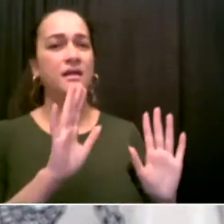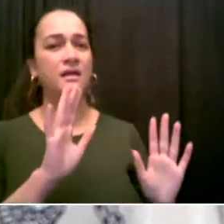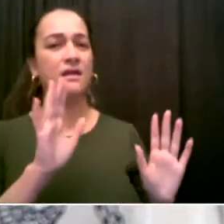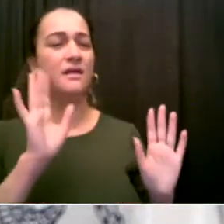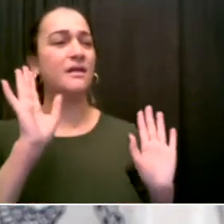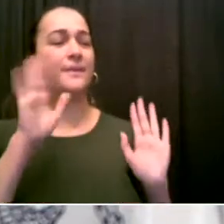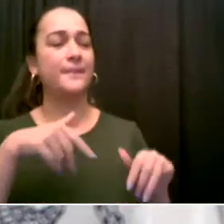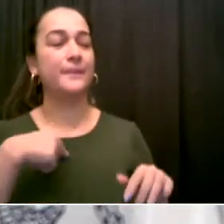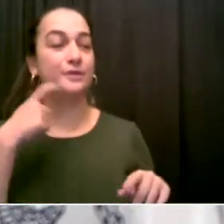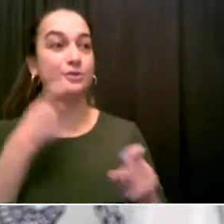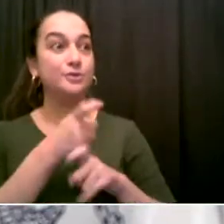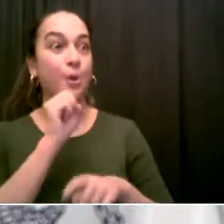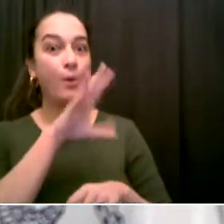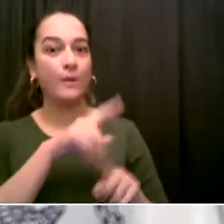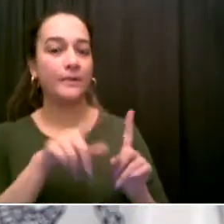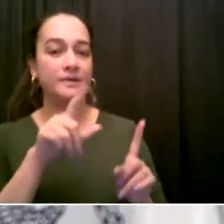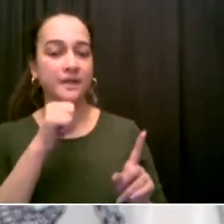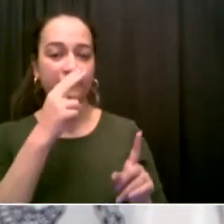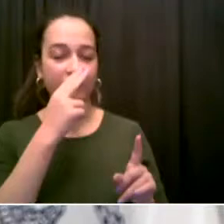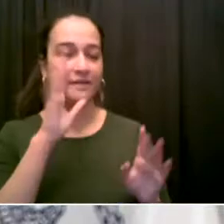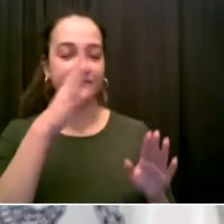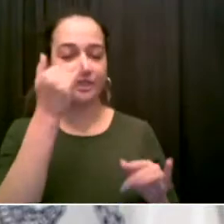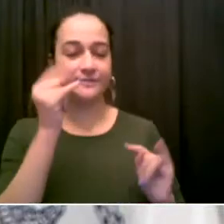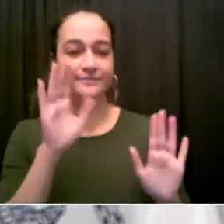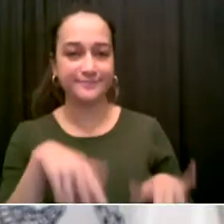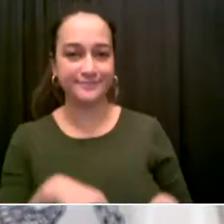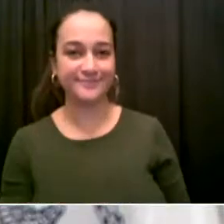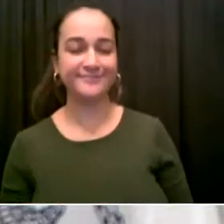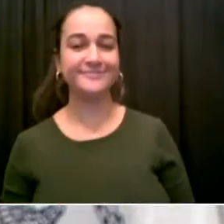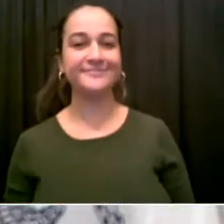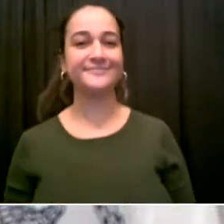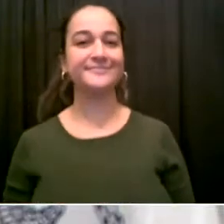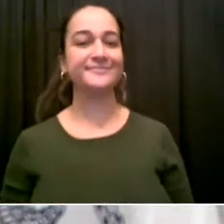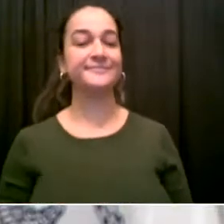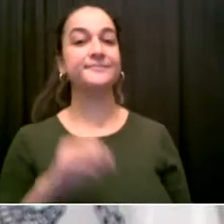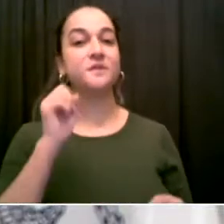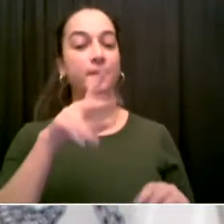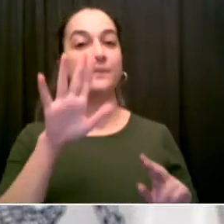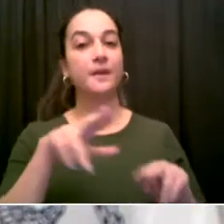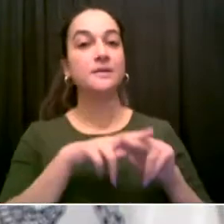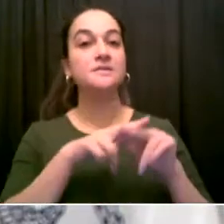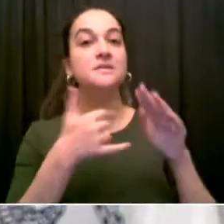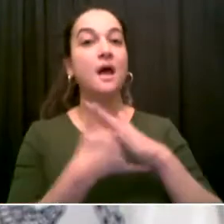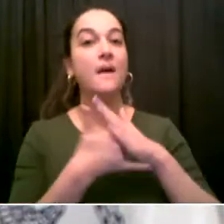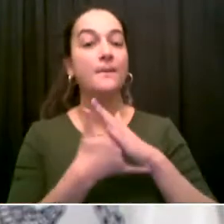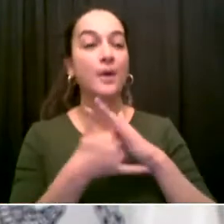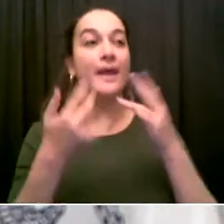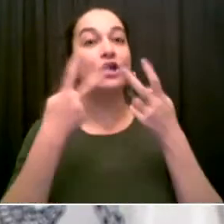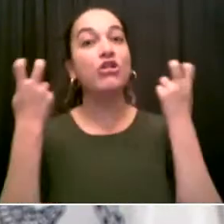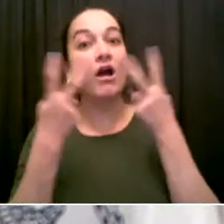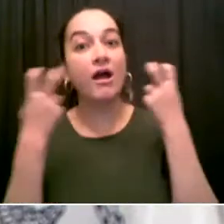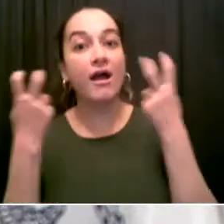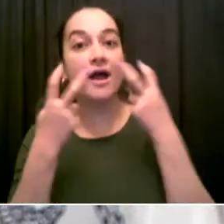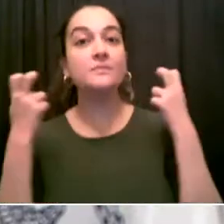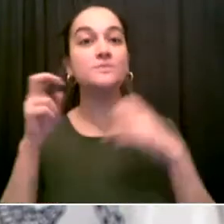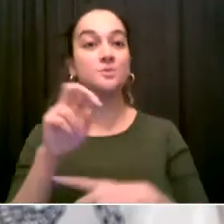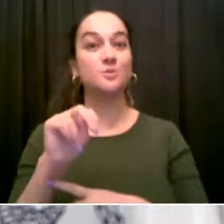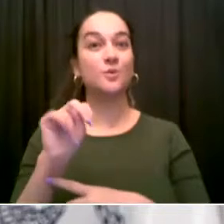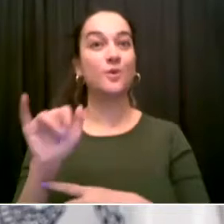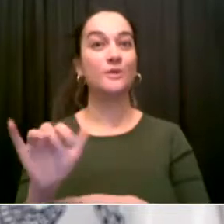SAY? FORGET I EVEN ATTEMPTED IT.